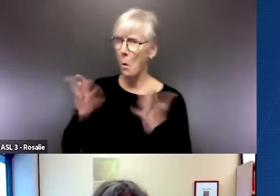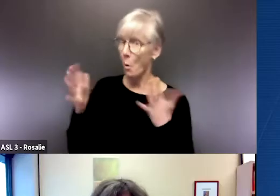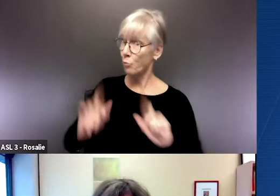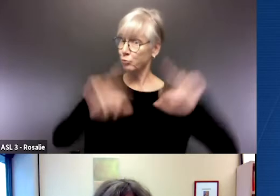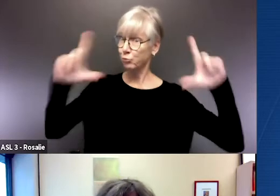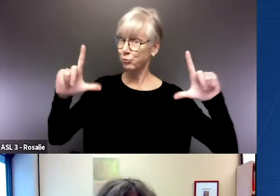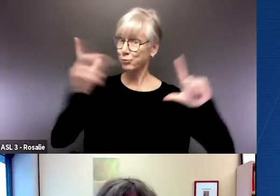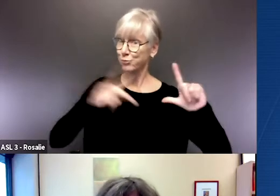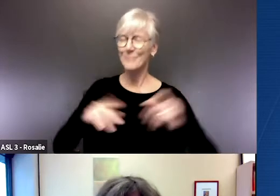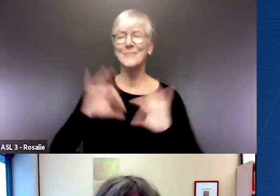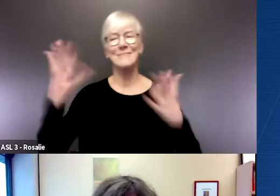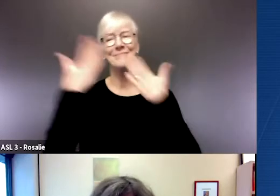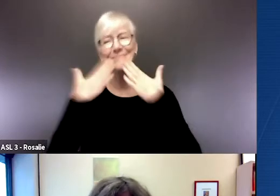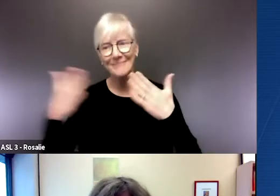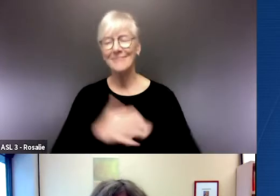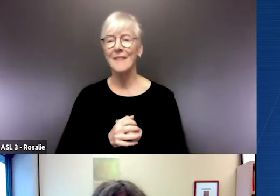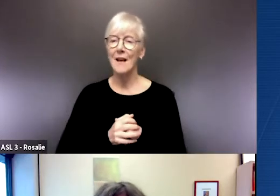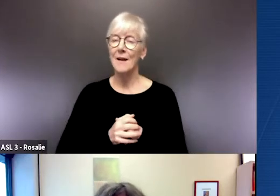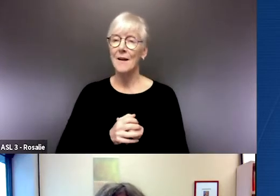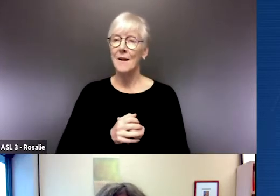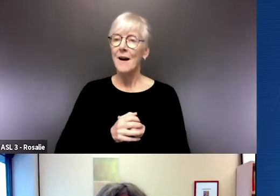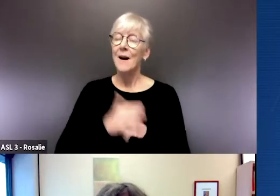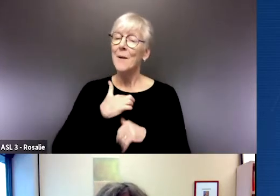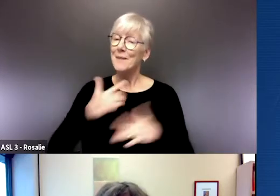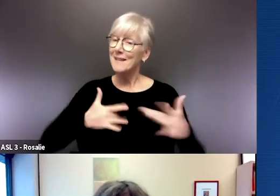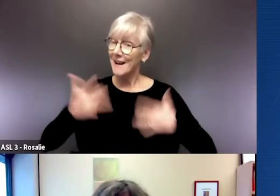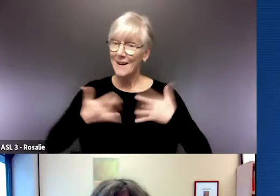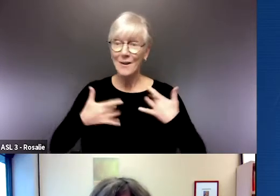I'm very pleased to present this guide to support the return to work to employees who